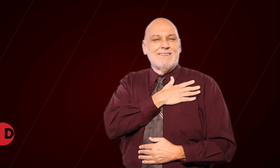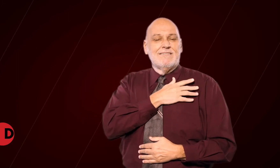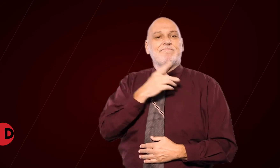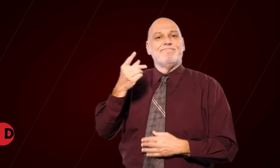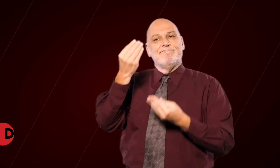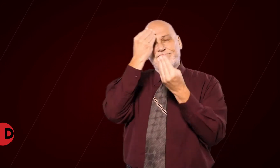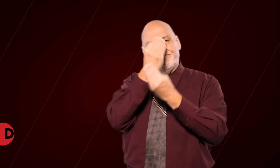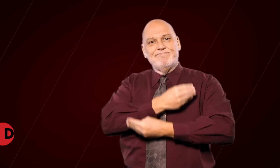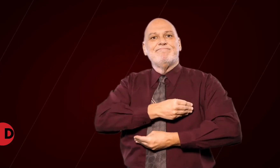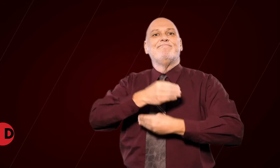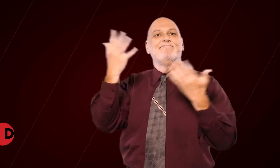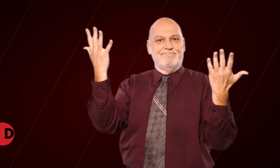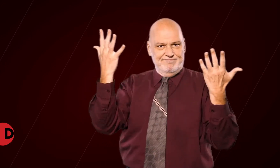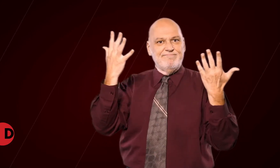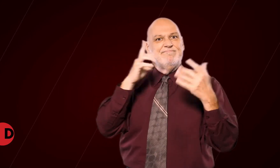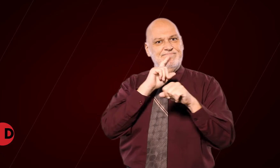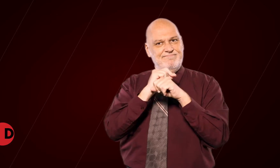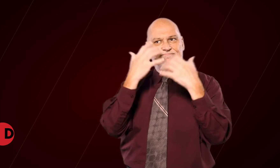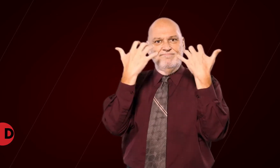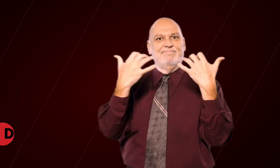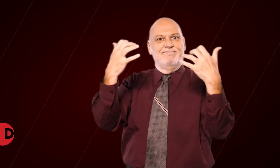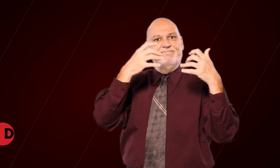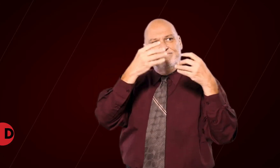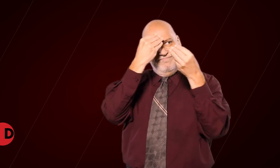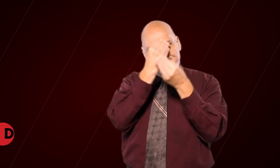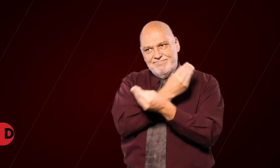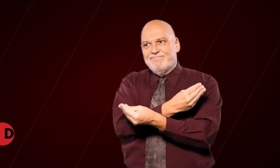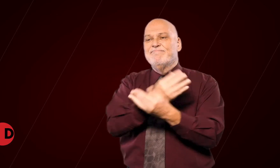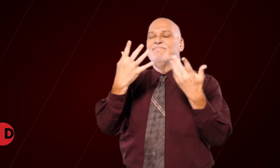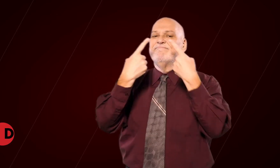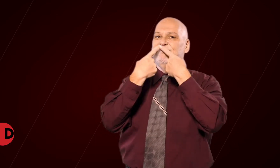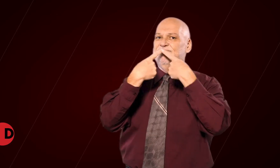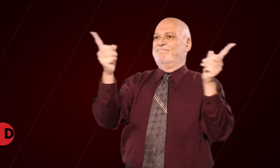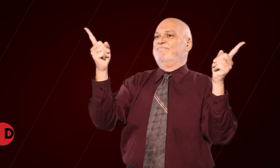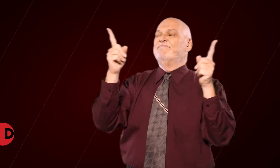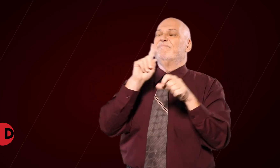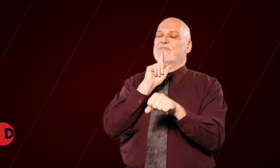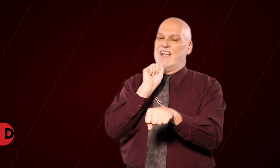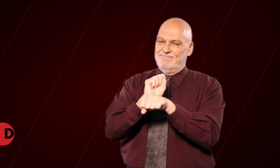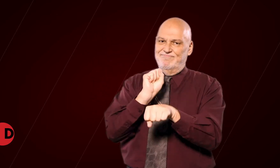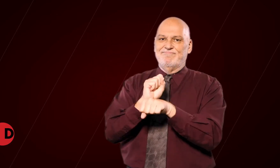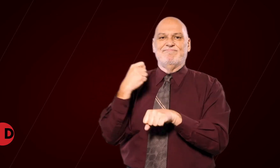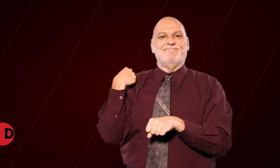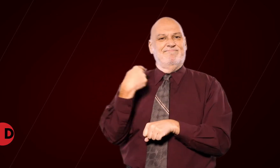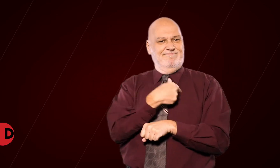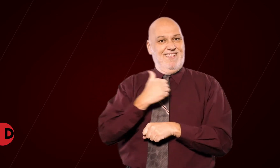Prime Minister Justin Trudeau stood in front of the camera